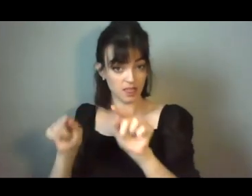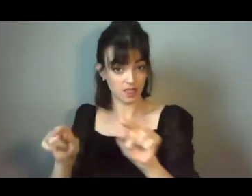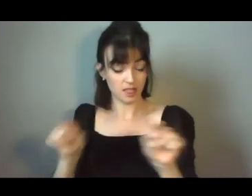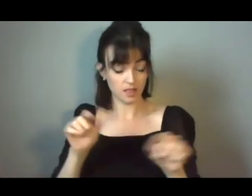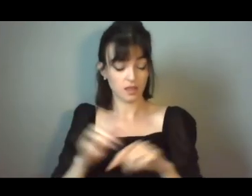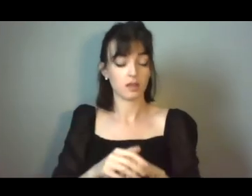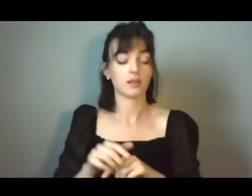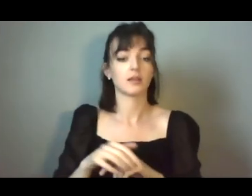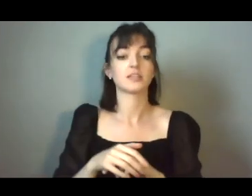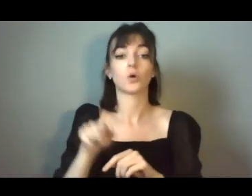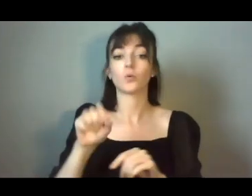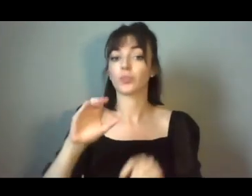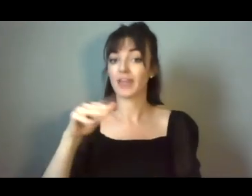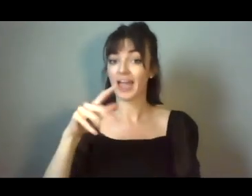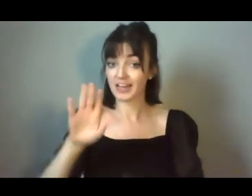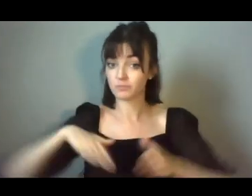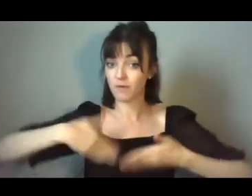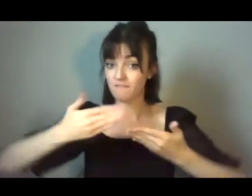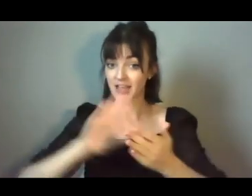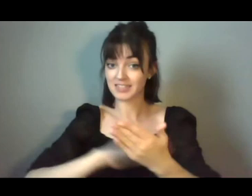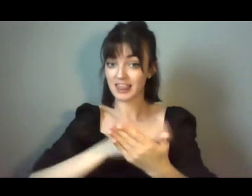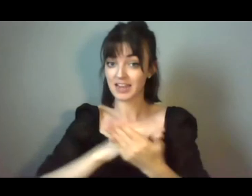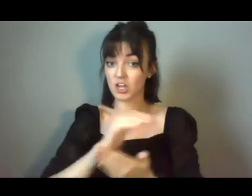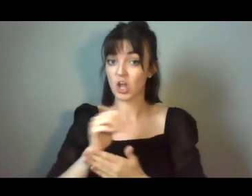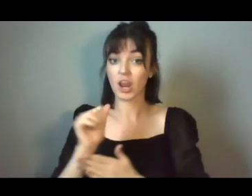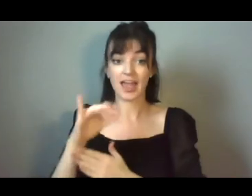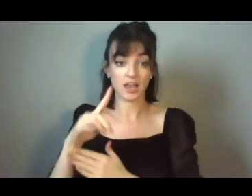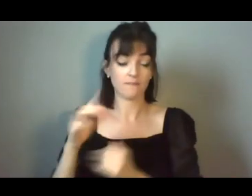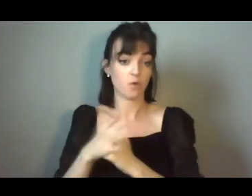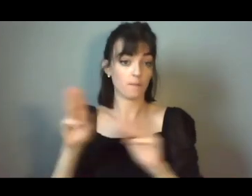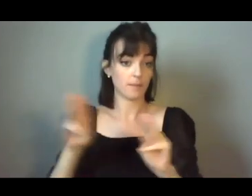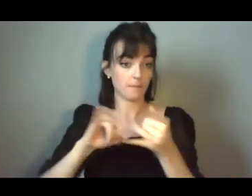for legal aid for people who are making an application to court under part 5.